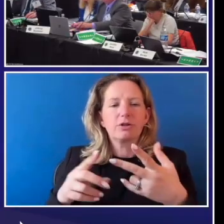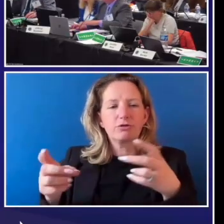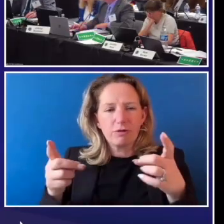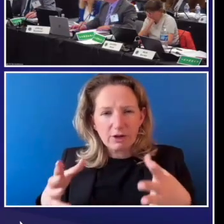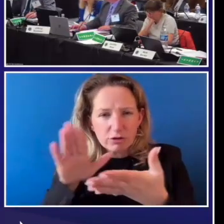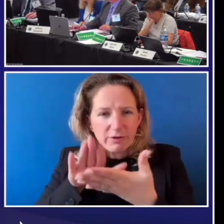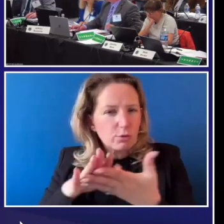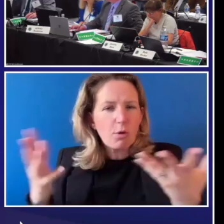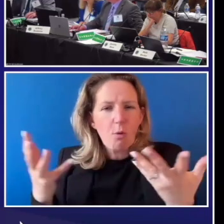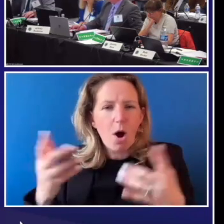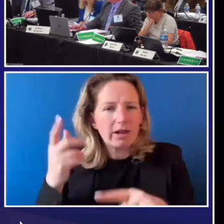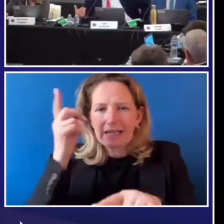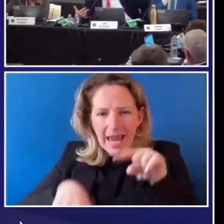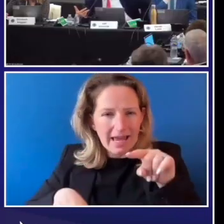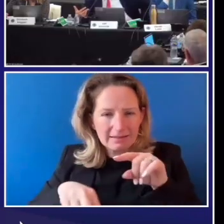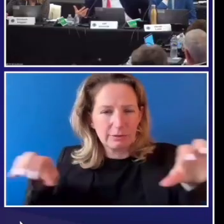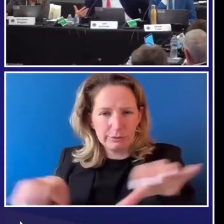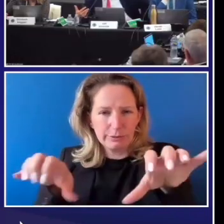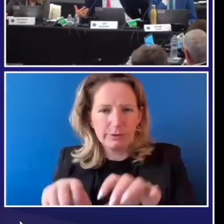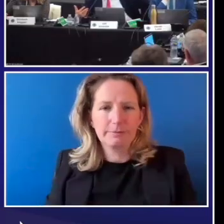Okay, so you have to start sort of with what